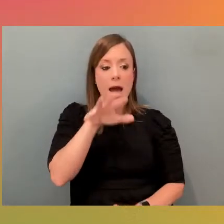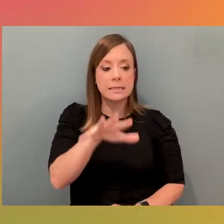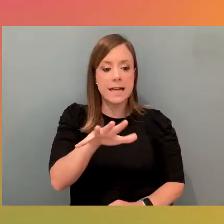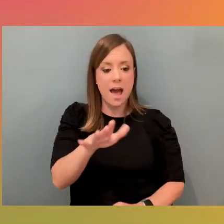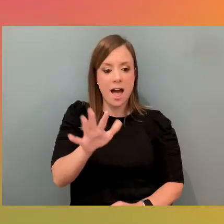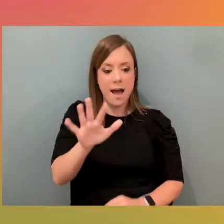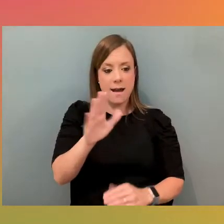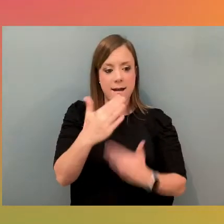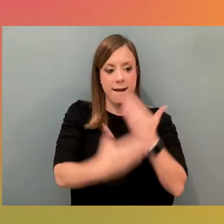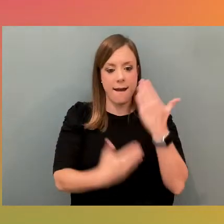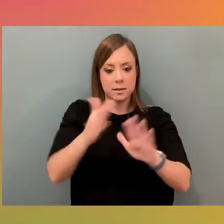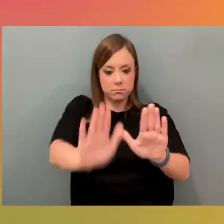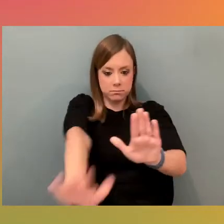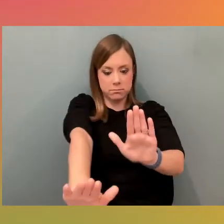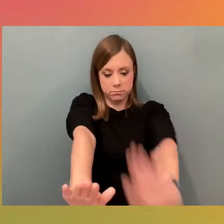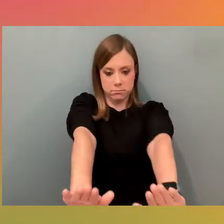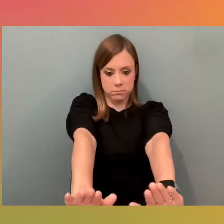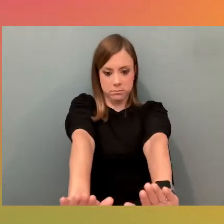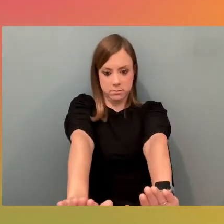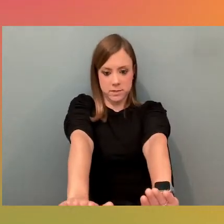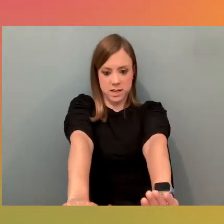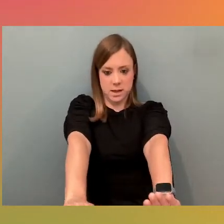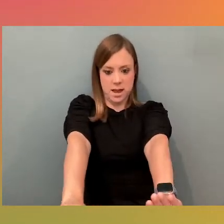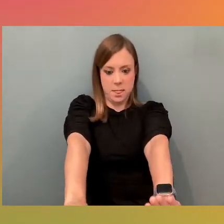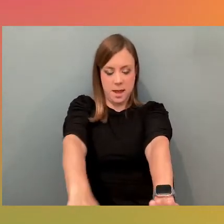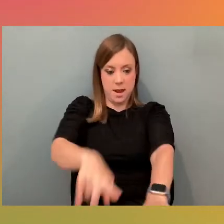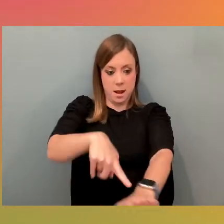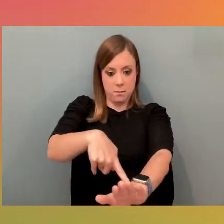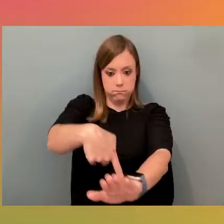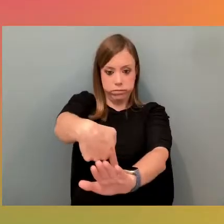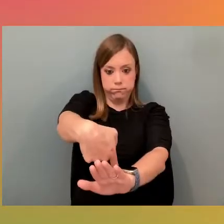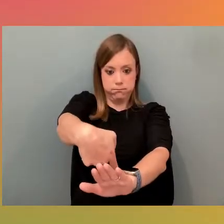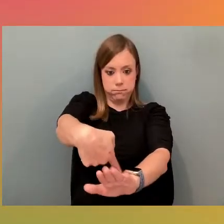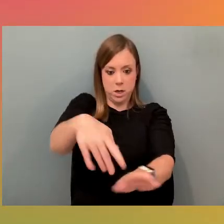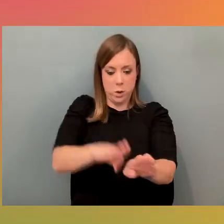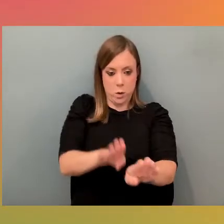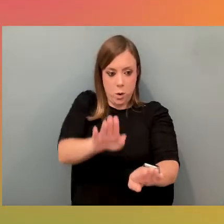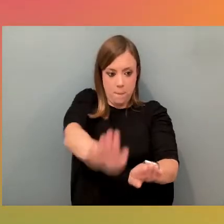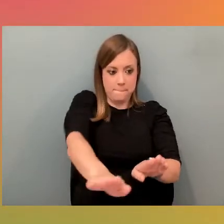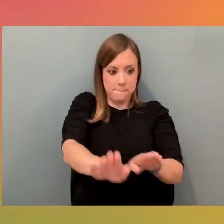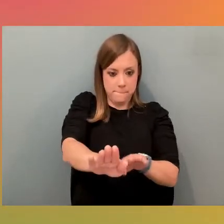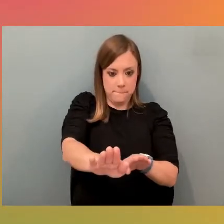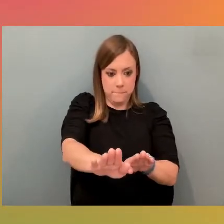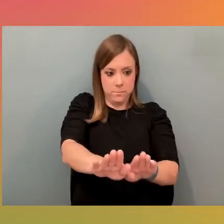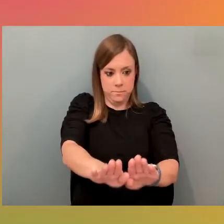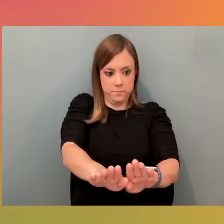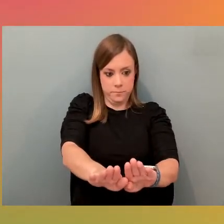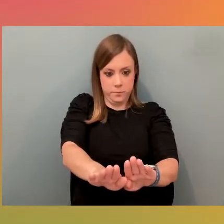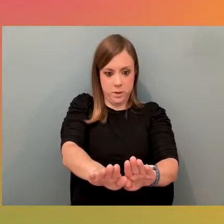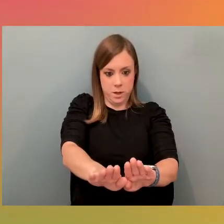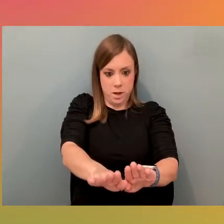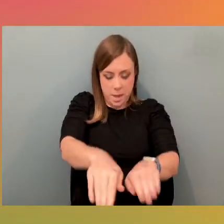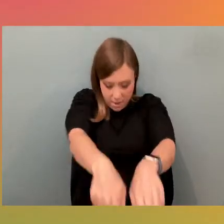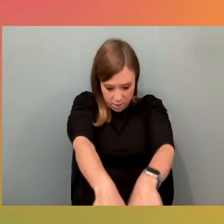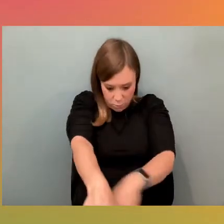TAKE ONE MORE BREATH IN. AND EXHALE. TAKE YOUR HANDS TO THE MAT. TUCK THE RIGHT TOES LIFT YOUR